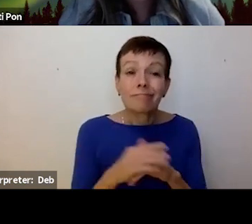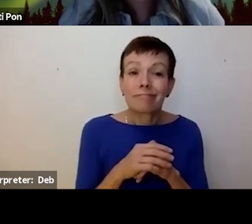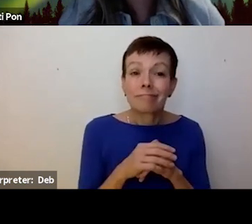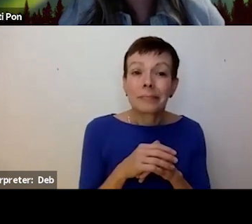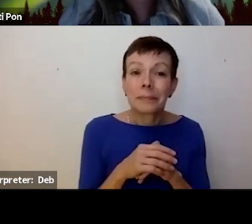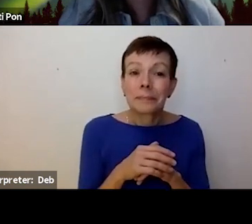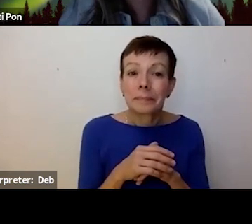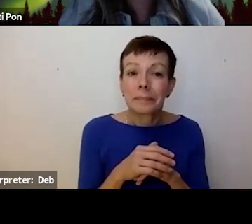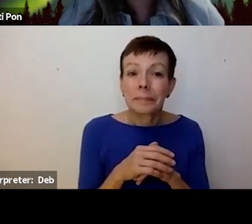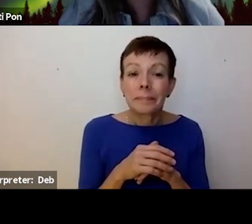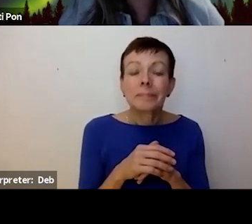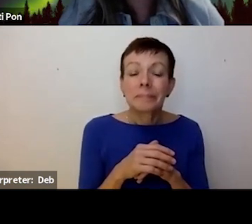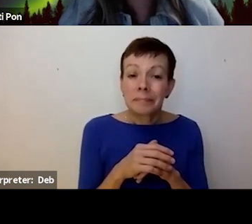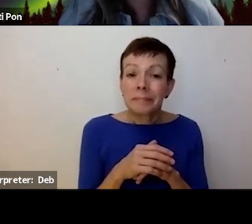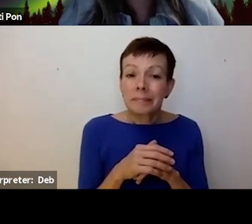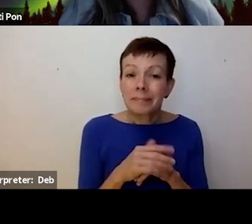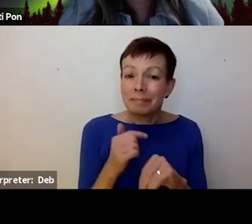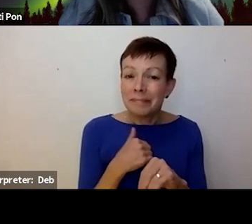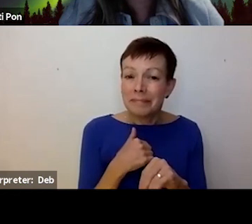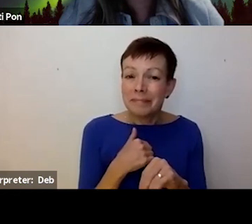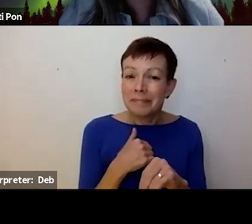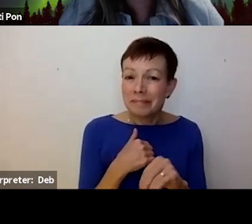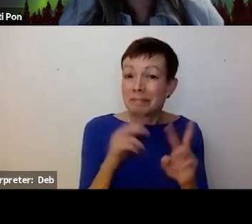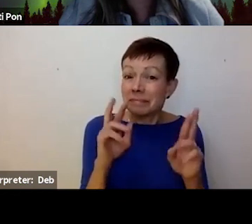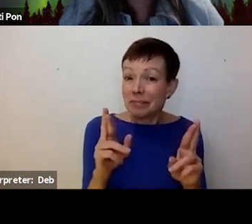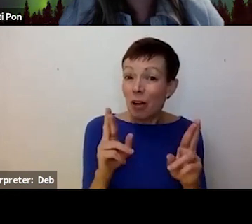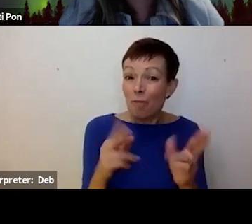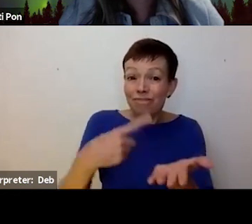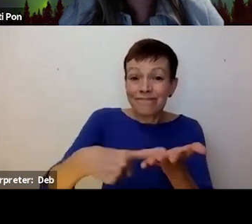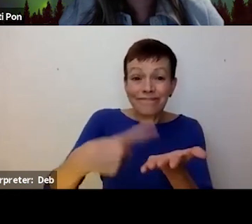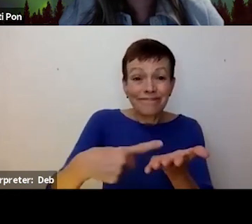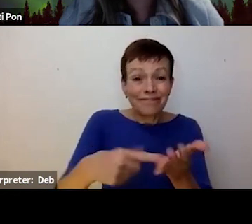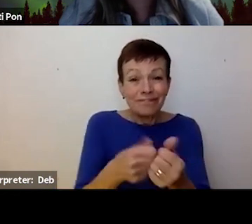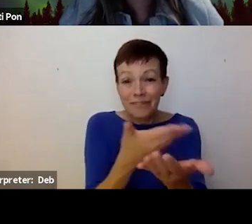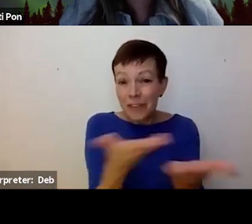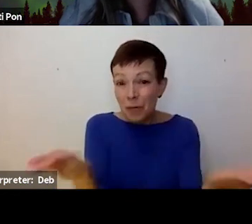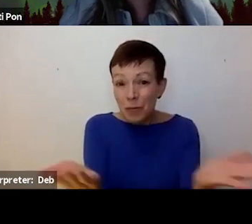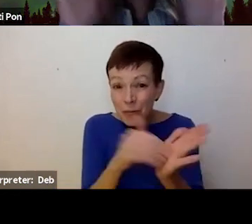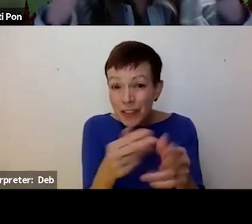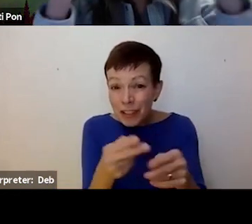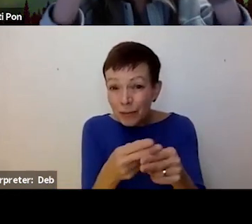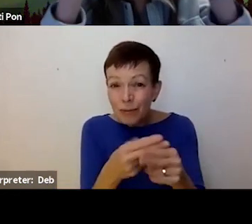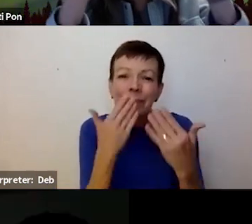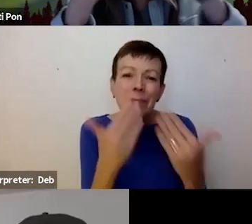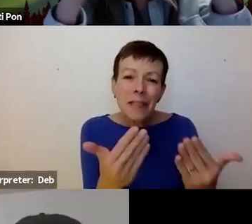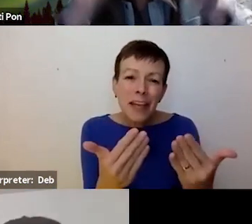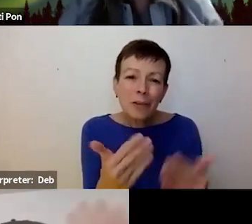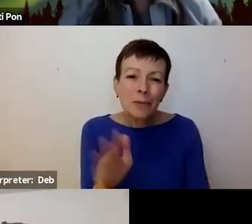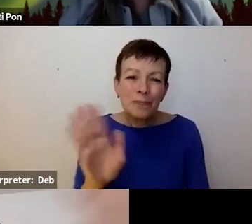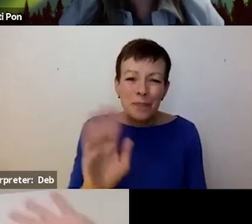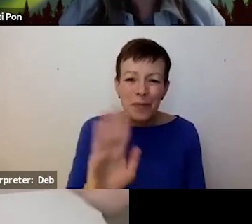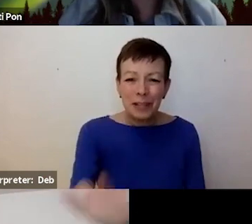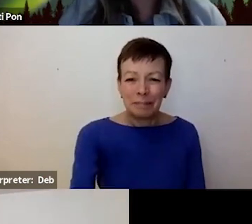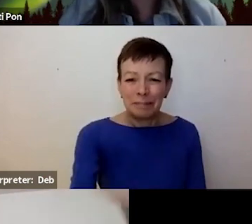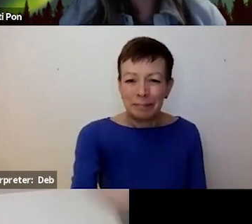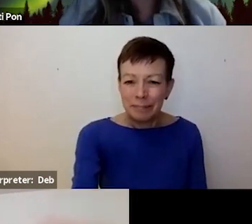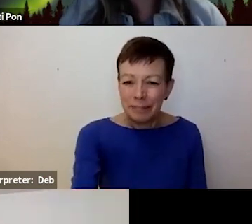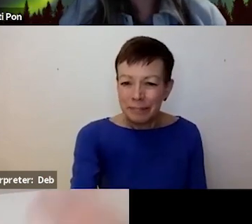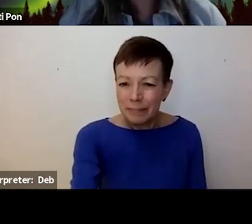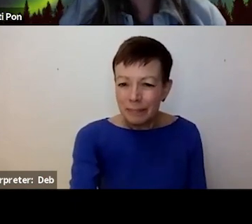And I look forward to speaking with all of you again soon. Thanks so much. Bye.